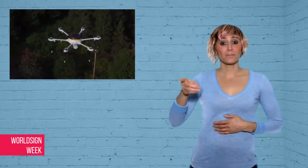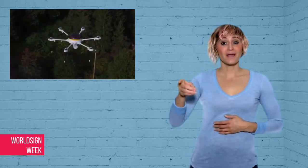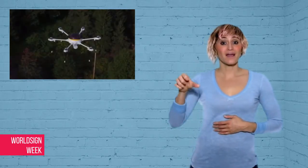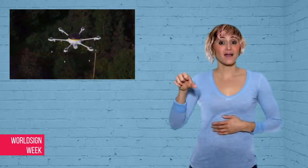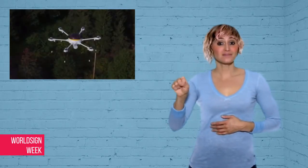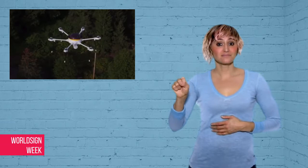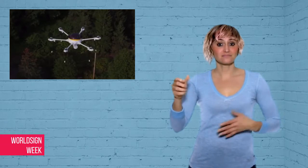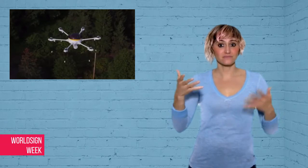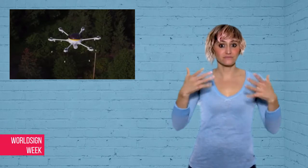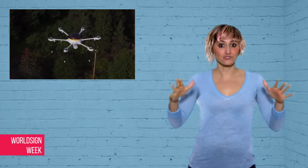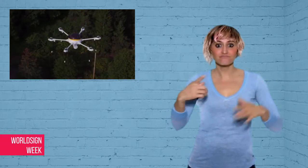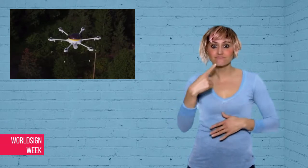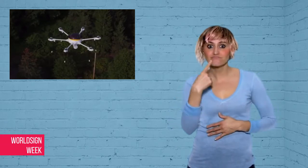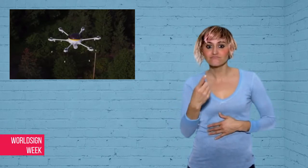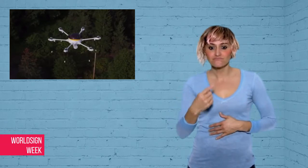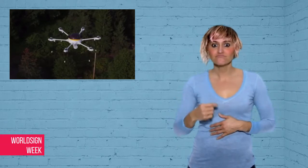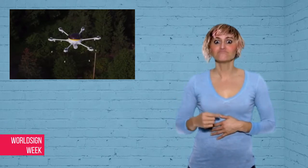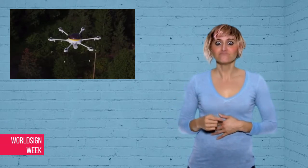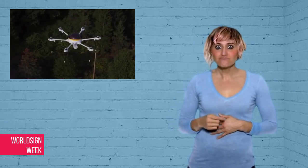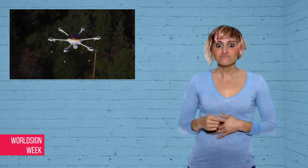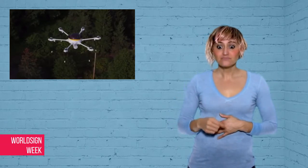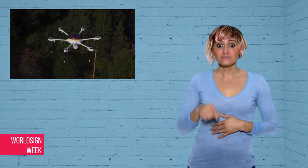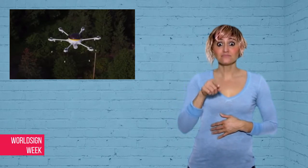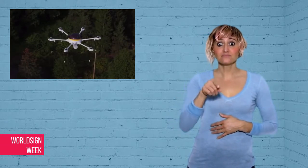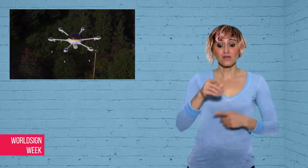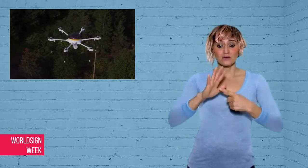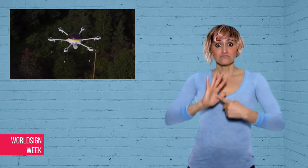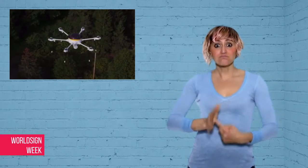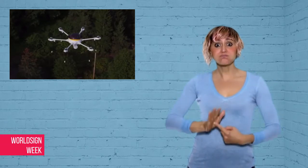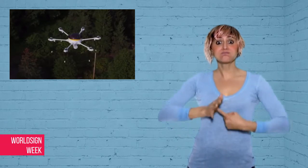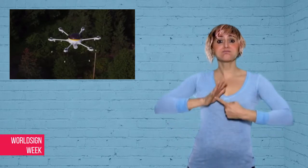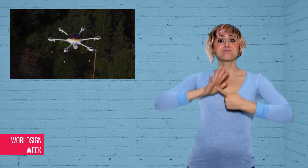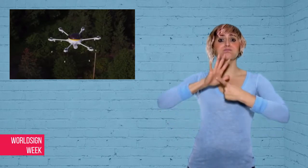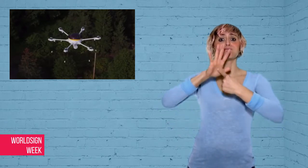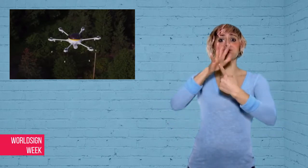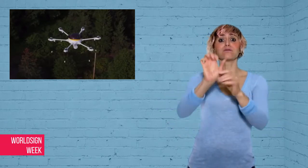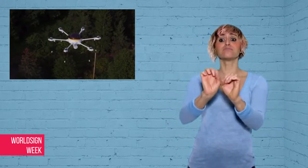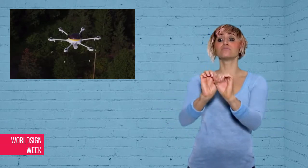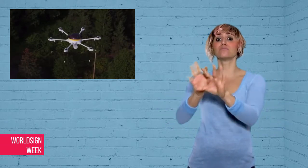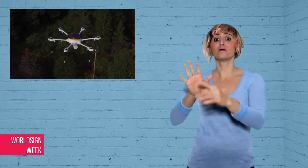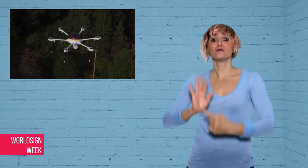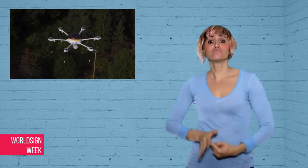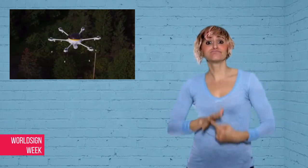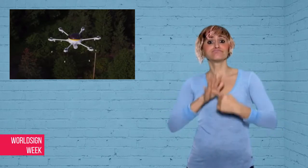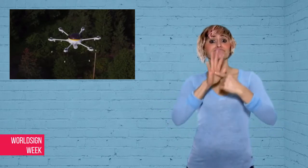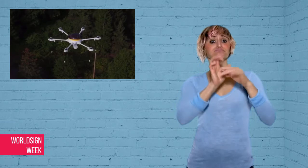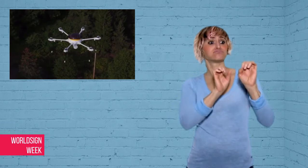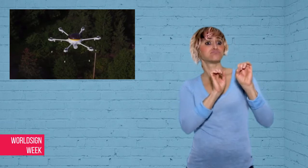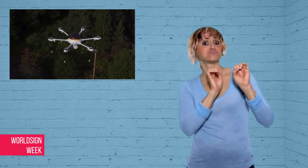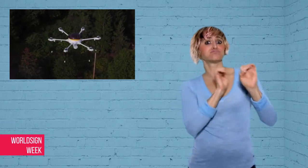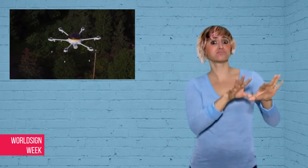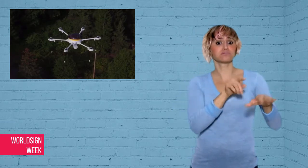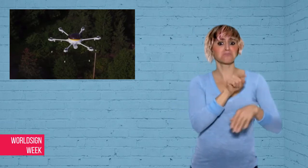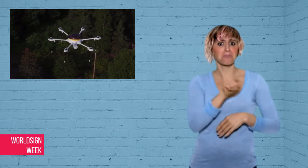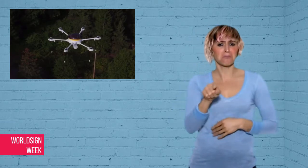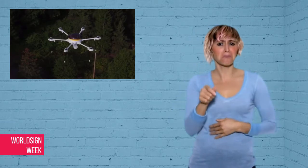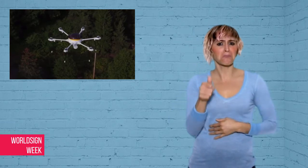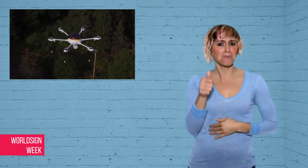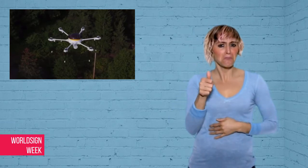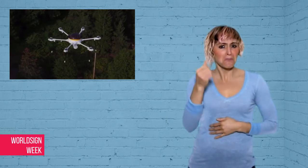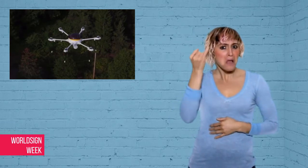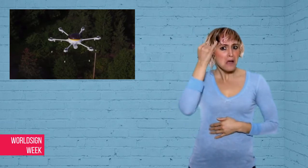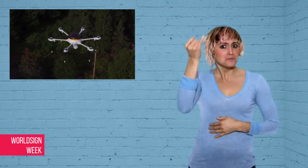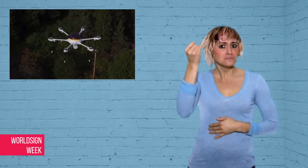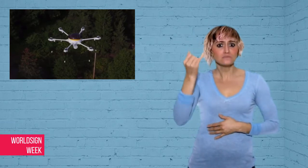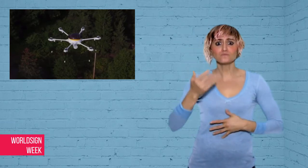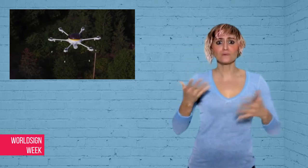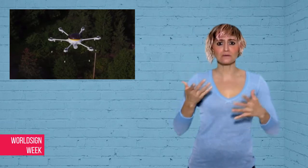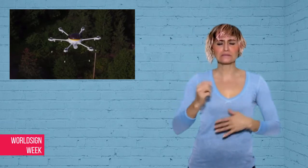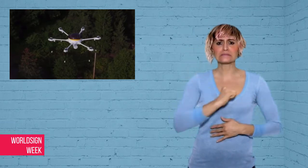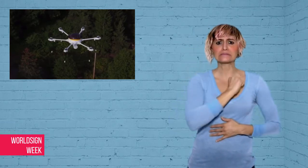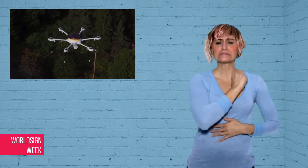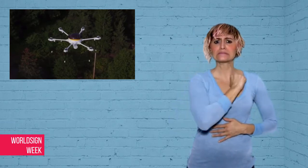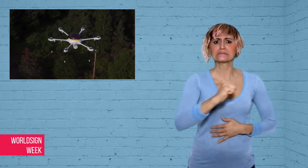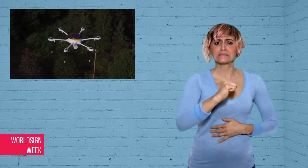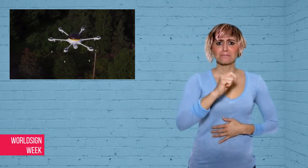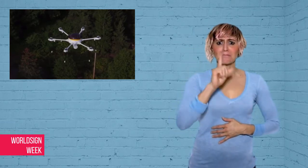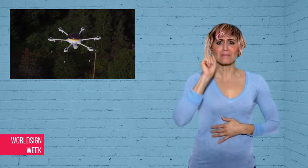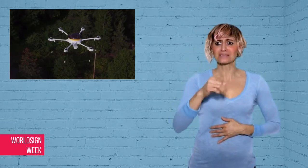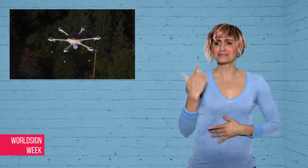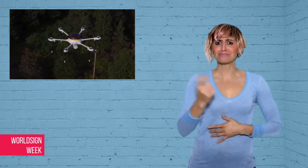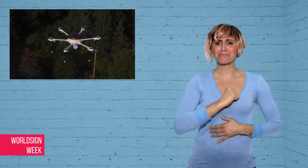UPS said the delivery drones would be used